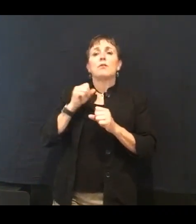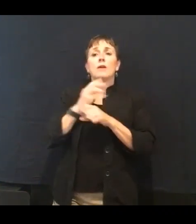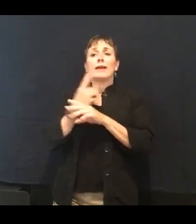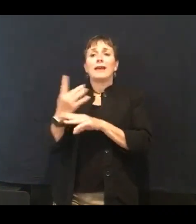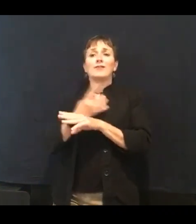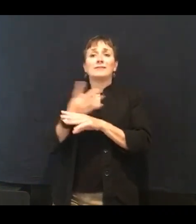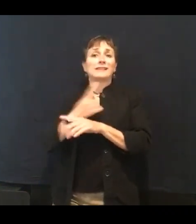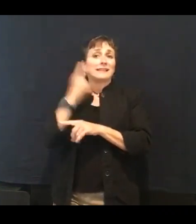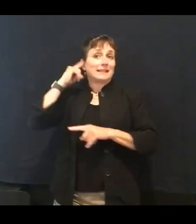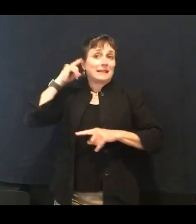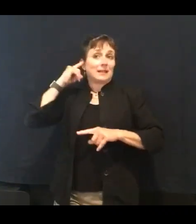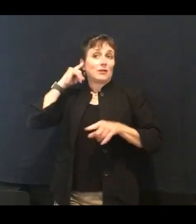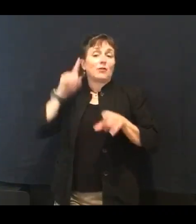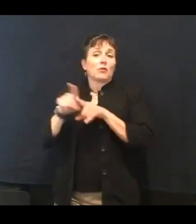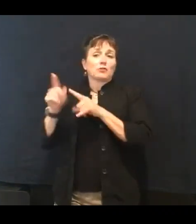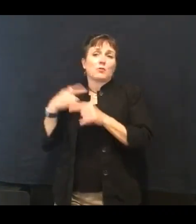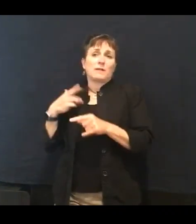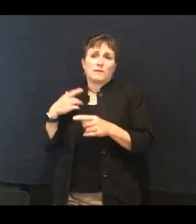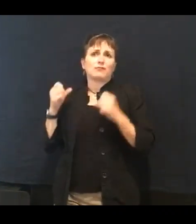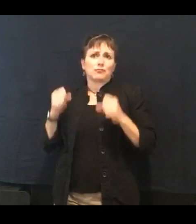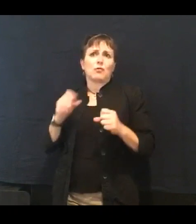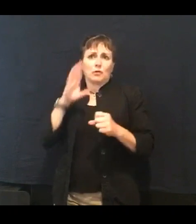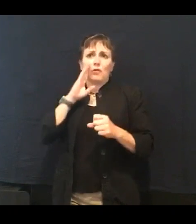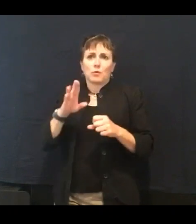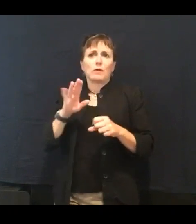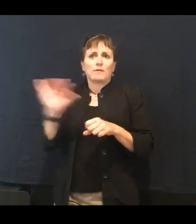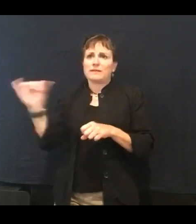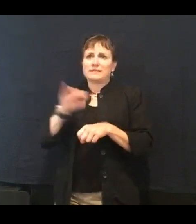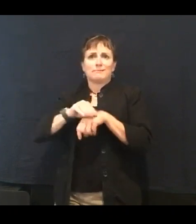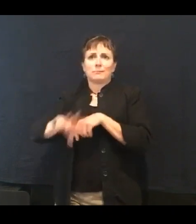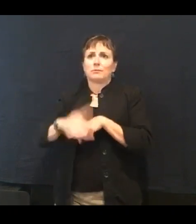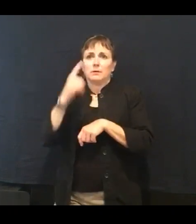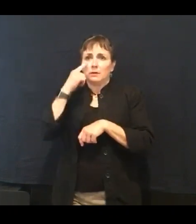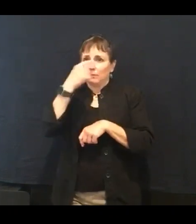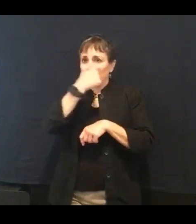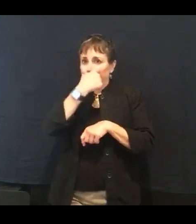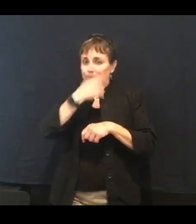will have the same impact in the retina. Additional in vitro experiments